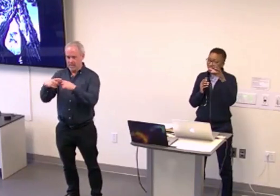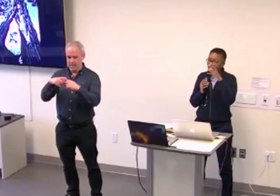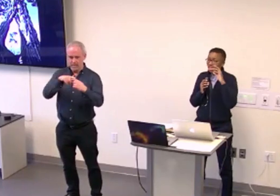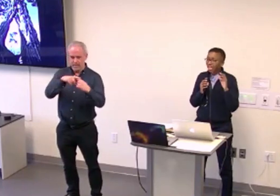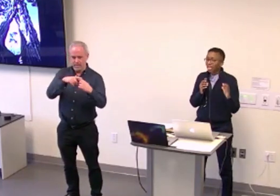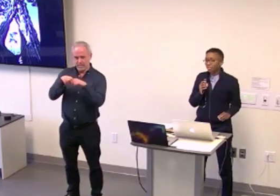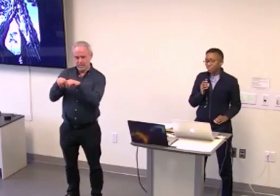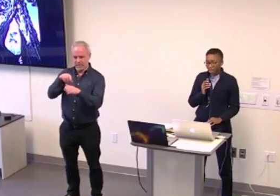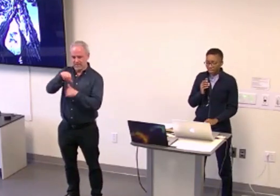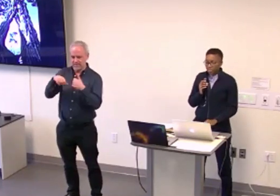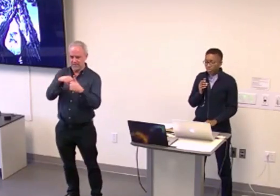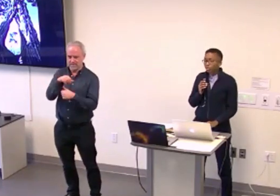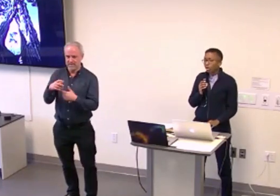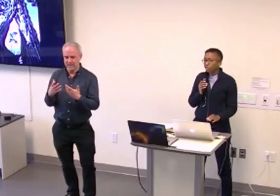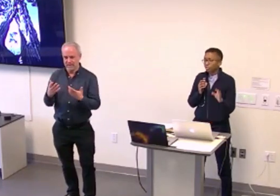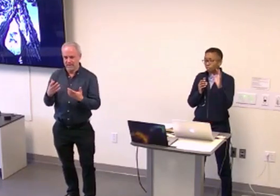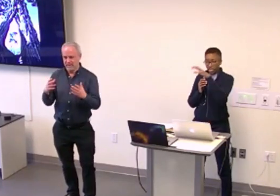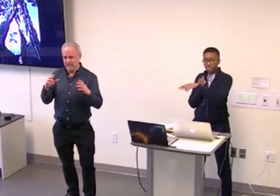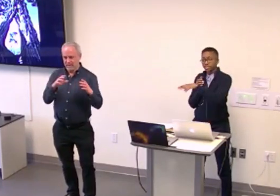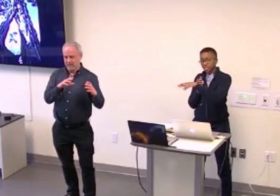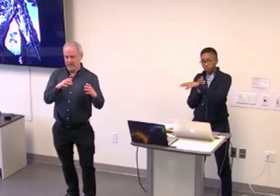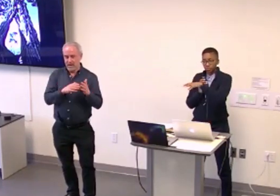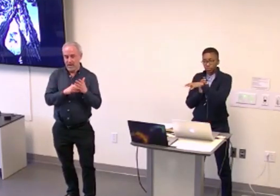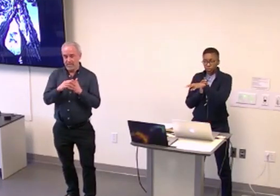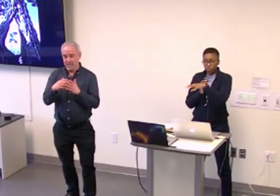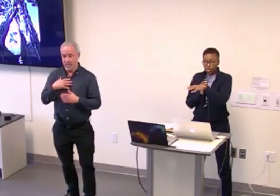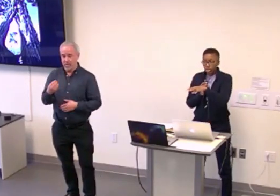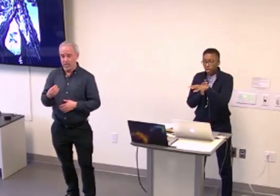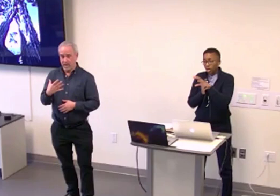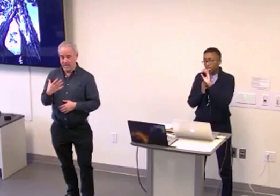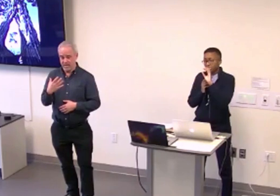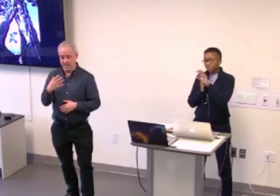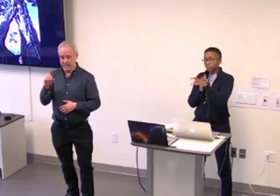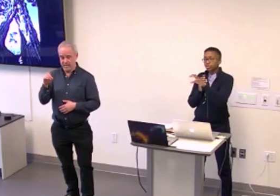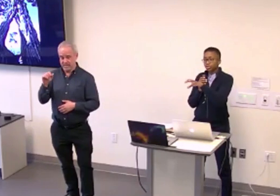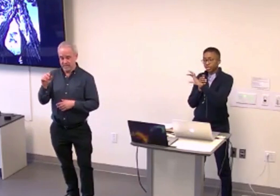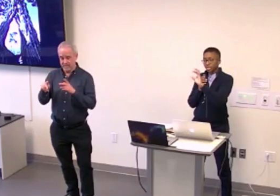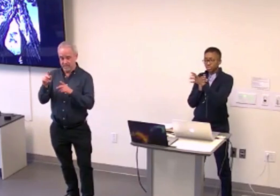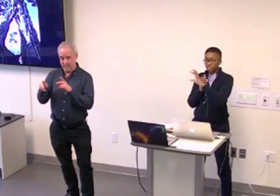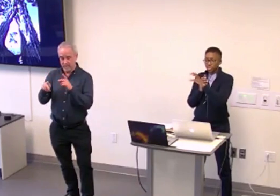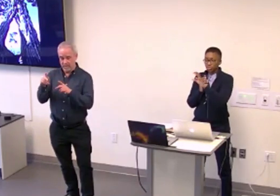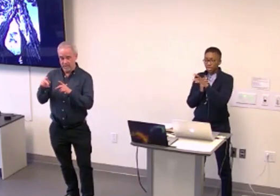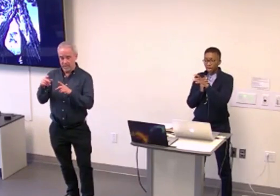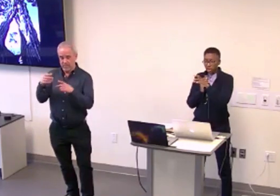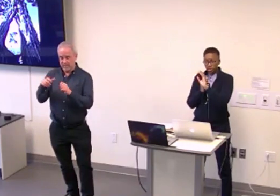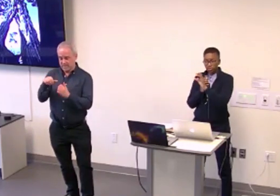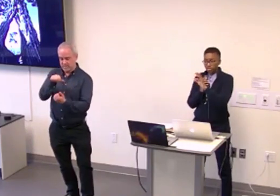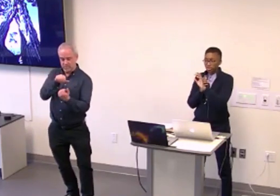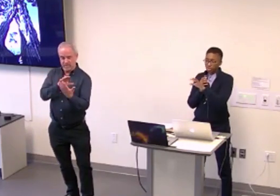And too often white disabled folks attempt to address ableism without addressing racism.